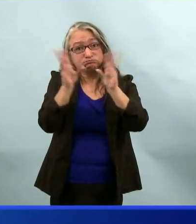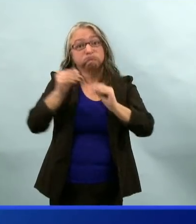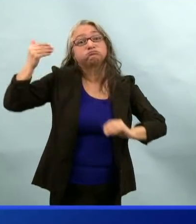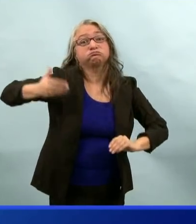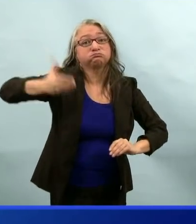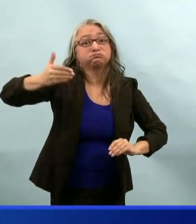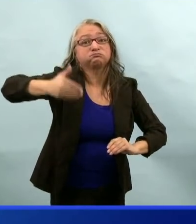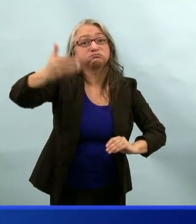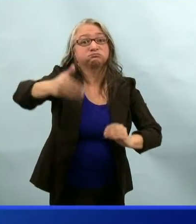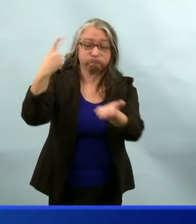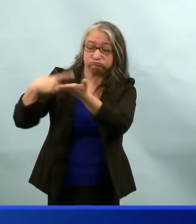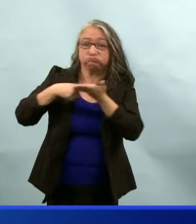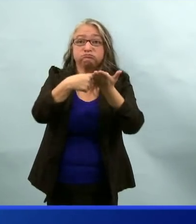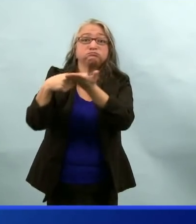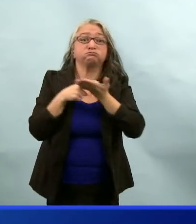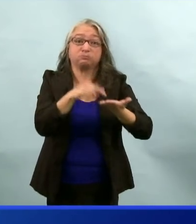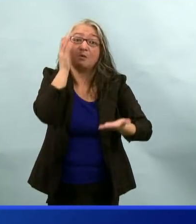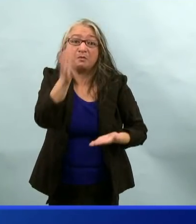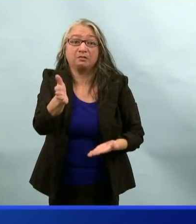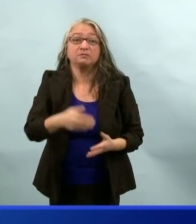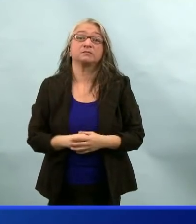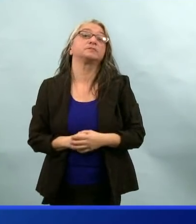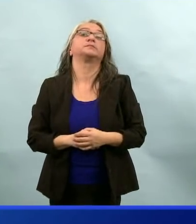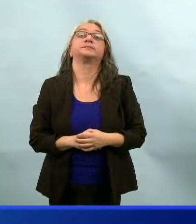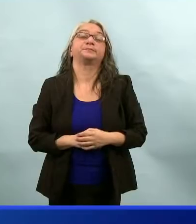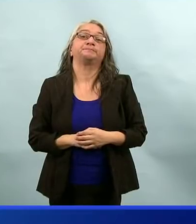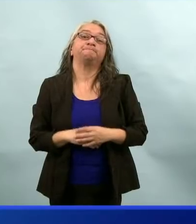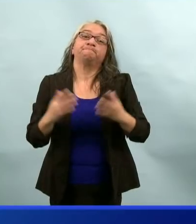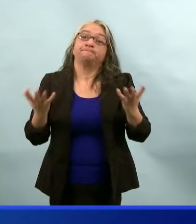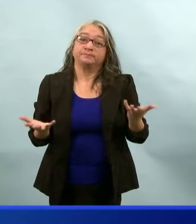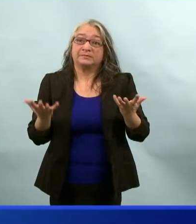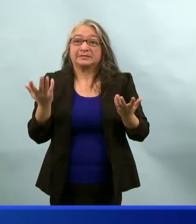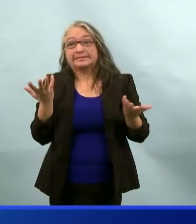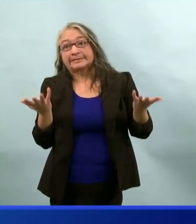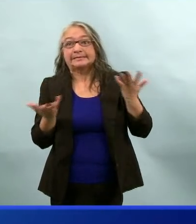well right so it's not just about cases it's cases being generated and the impacts on the